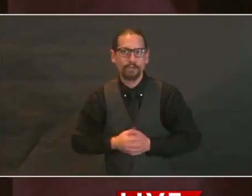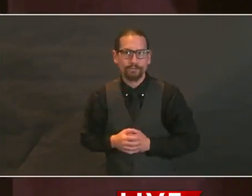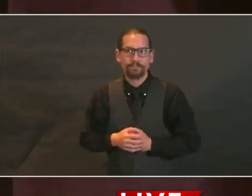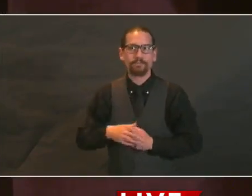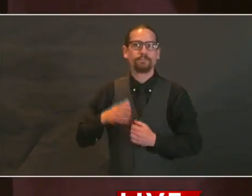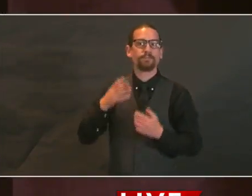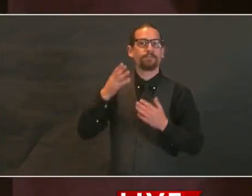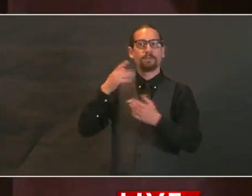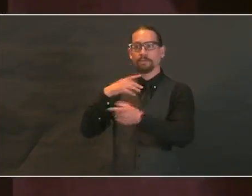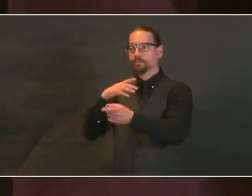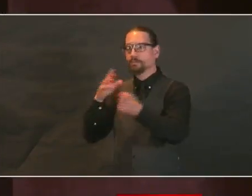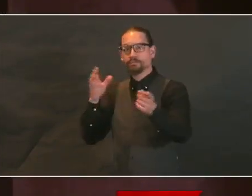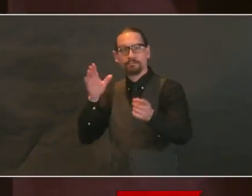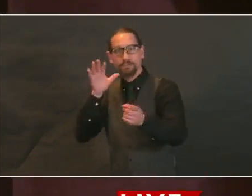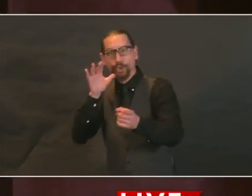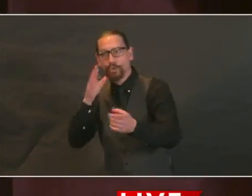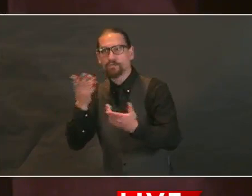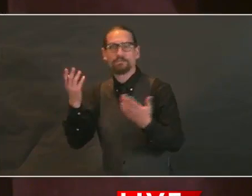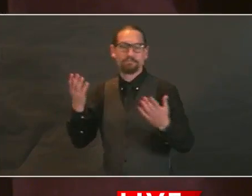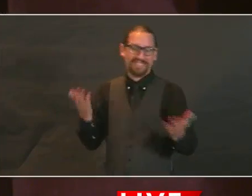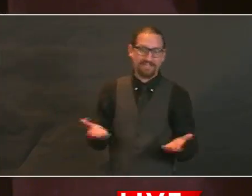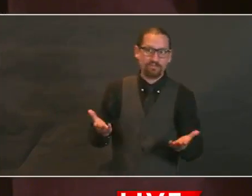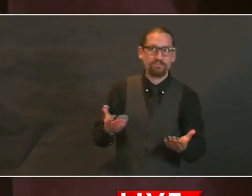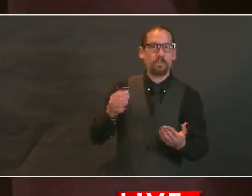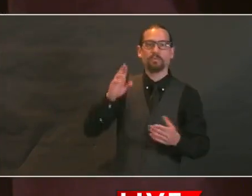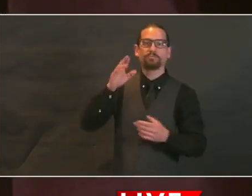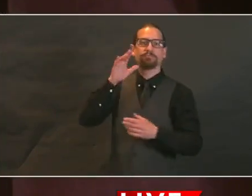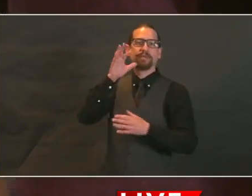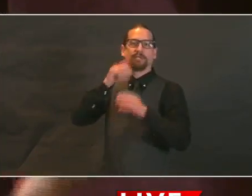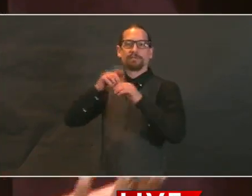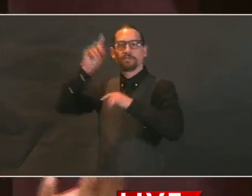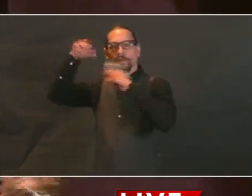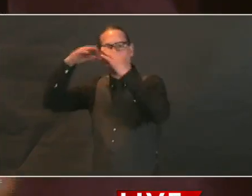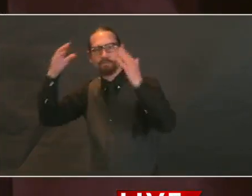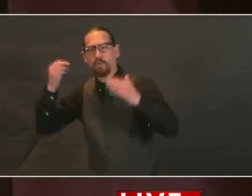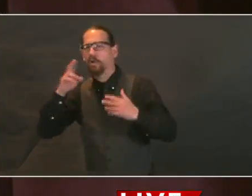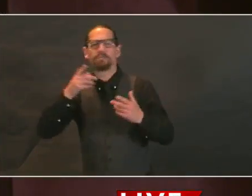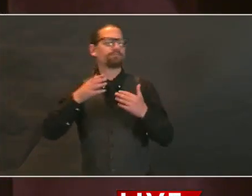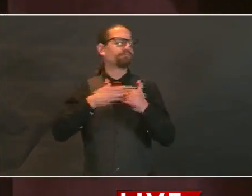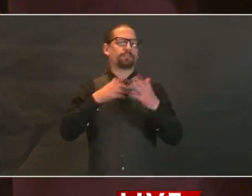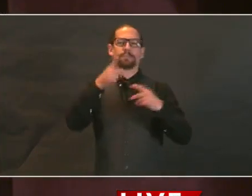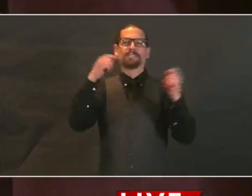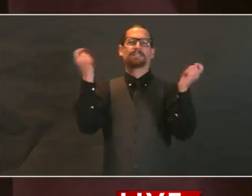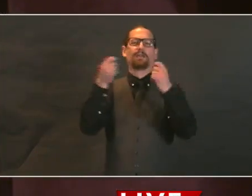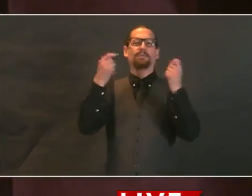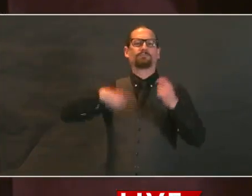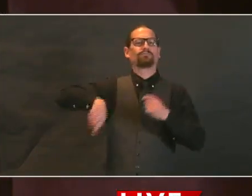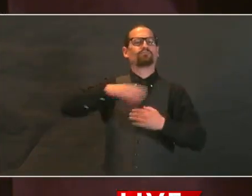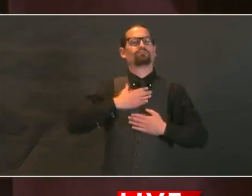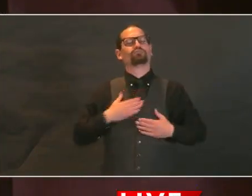ONES AND FOR MOTHER'S DAY THIS PAST FOR THE MOTHERS WHO ARE HERE AND FOR THE MOTHERS THAT